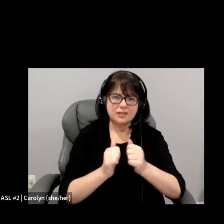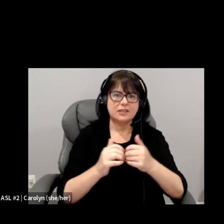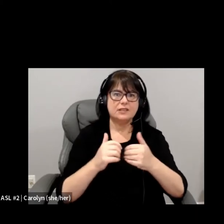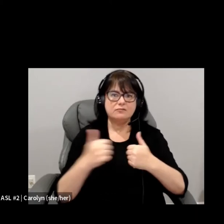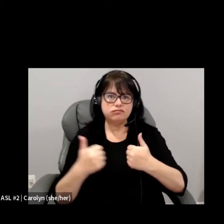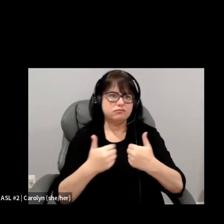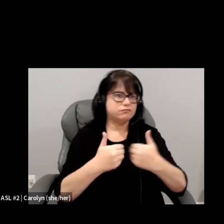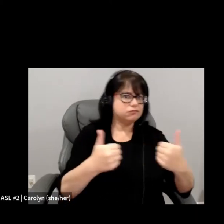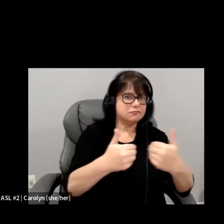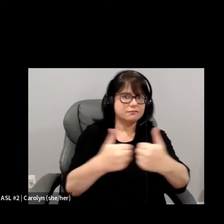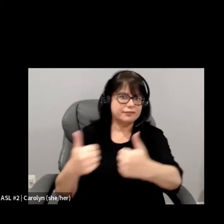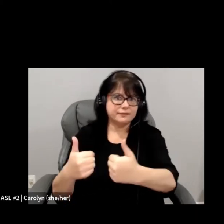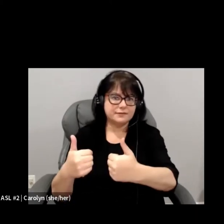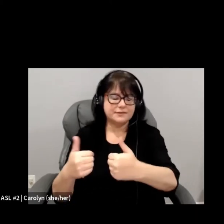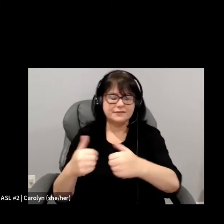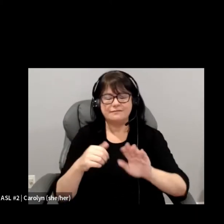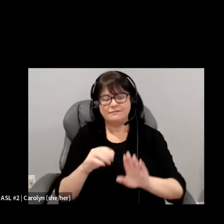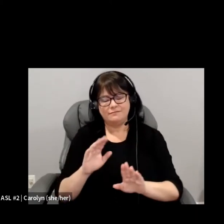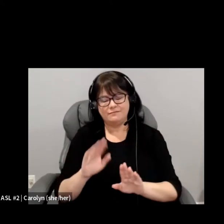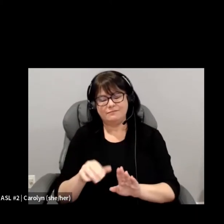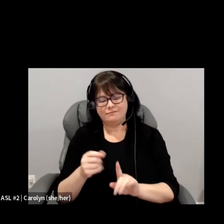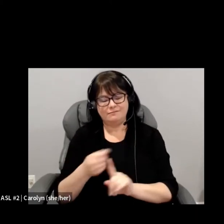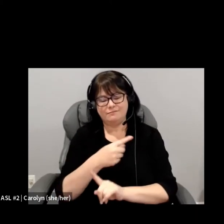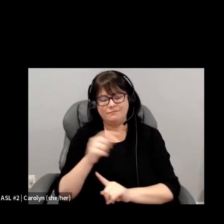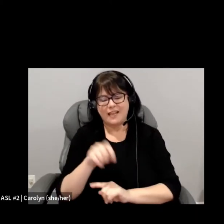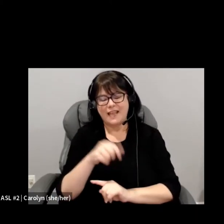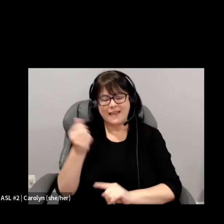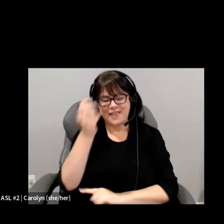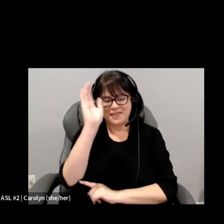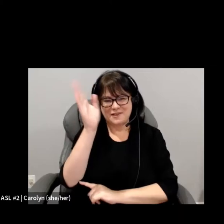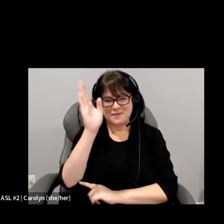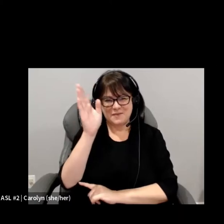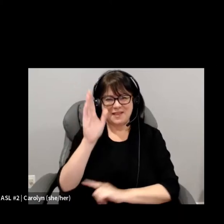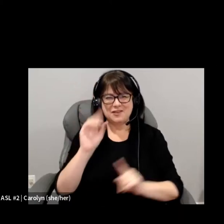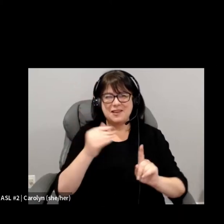AND YOU ALL KNOW DAVID LEPOFSKY IS BETTER SUITED TO LEAD THAT DISCUSSION.